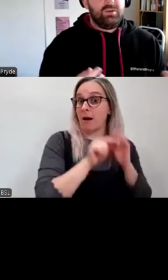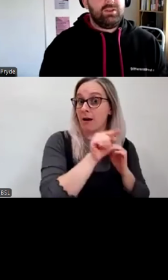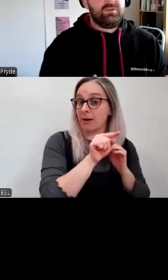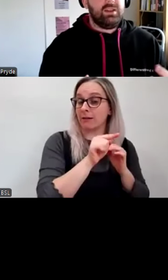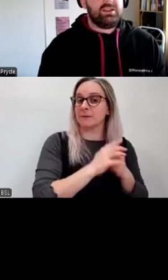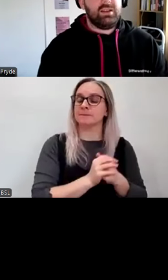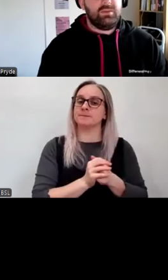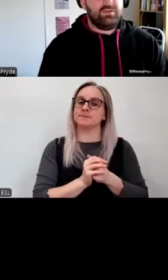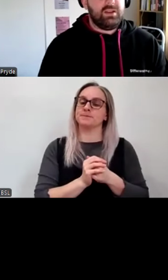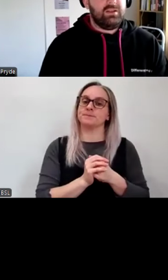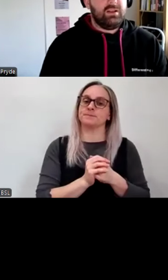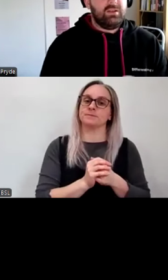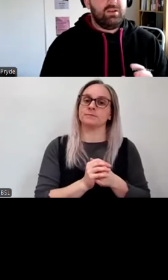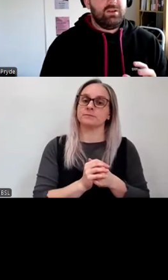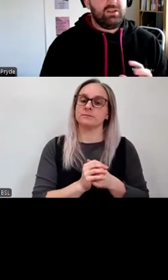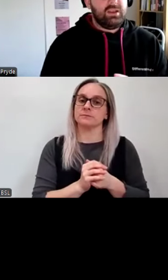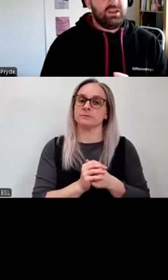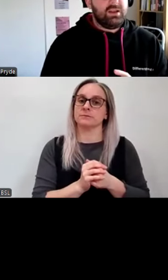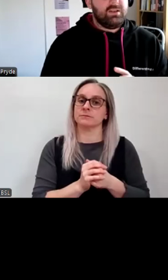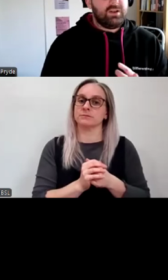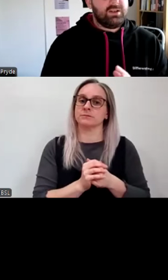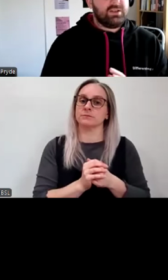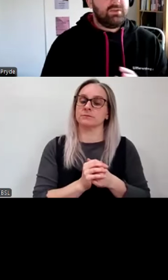What we do find is that within a lot of the arts